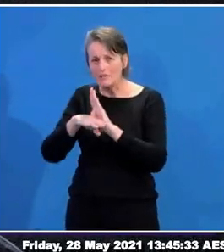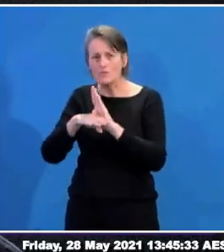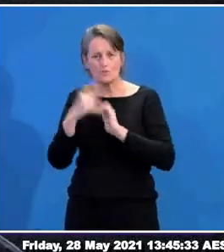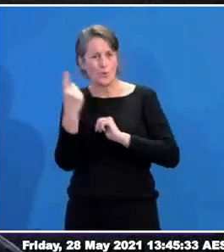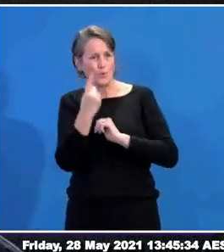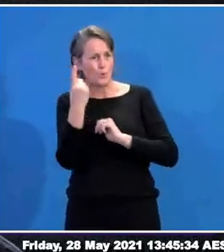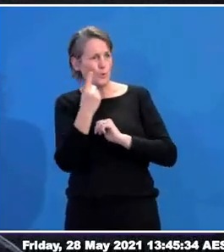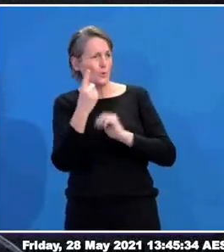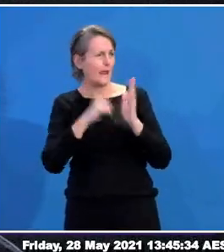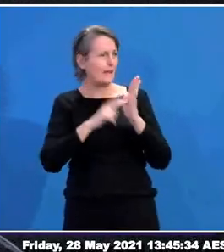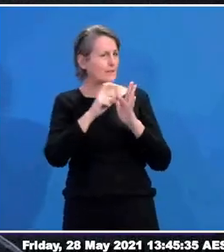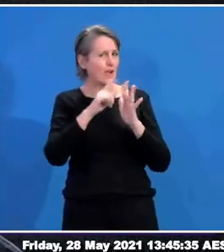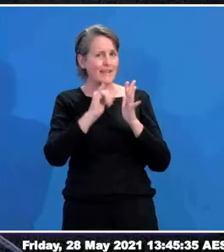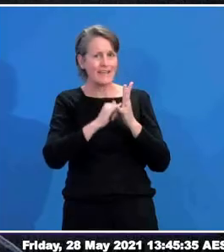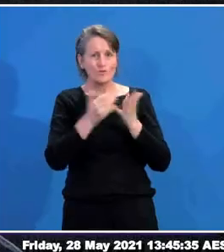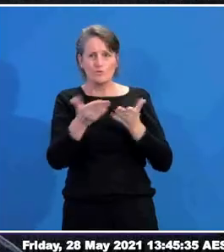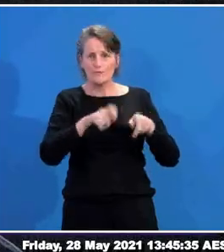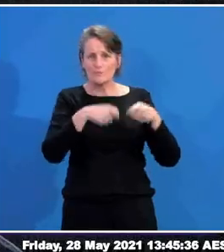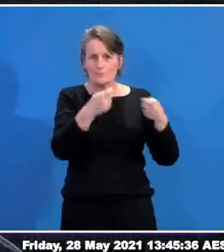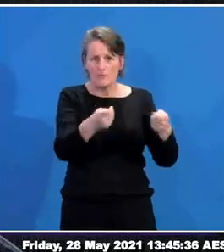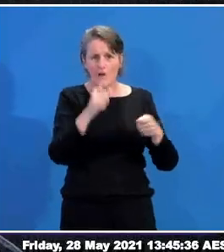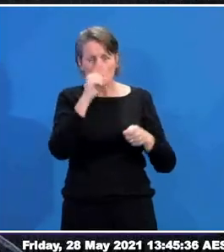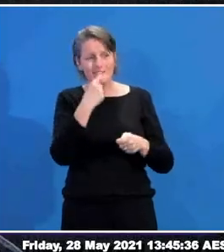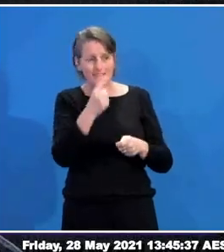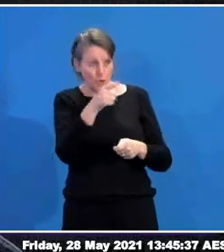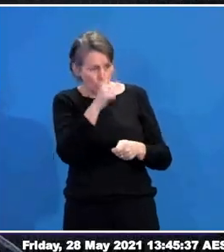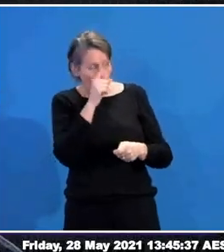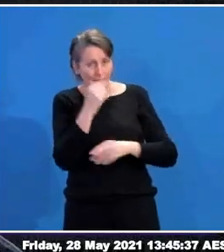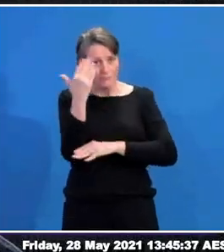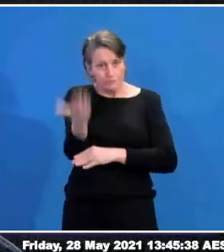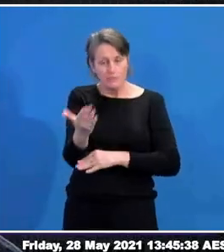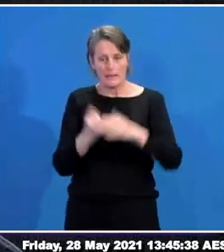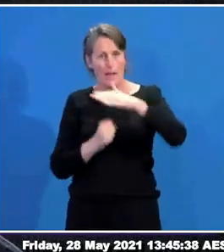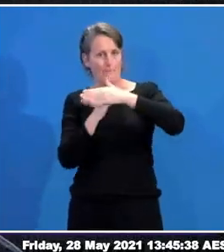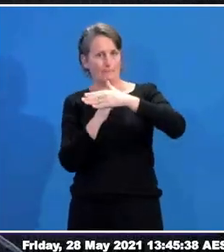around what can be claimed, their registered providers, and what can be claimed up to that as a ceiling.